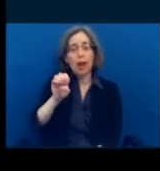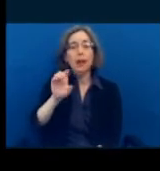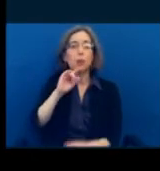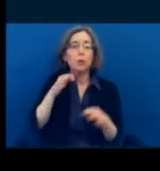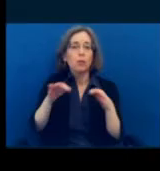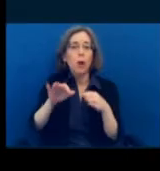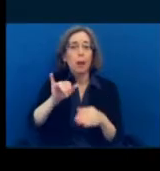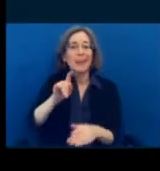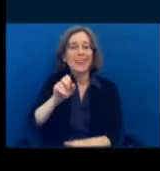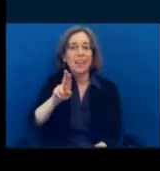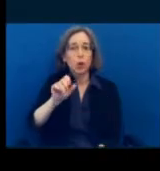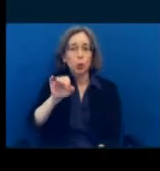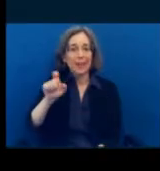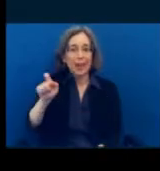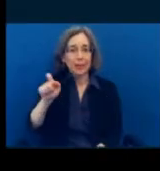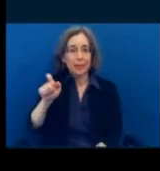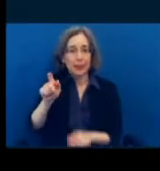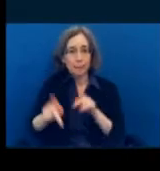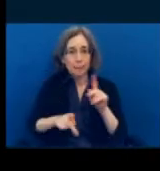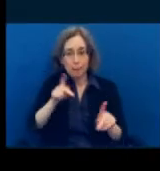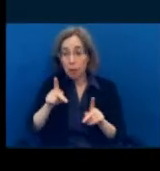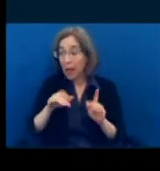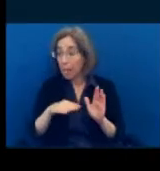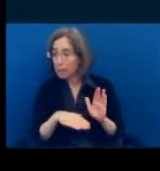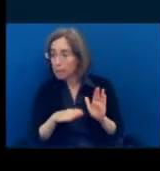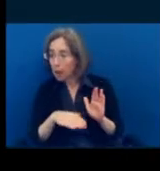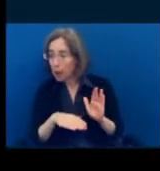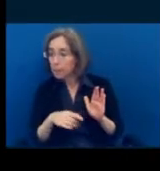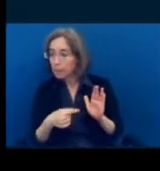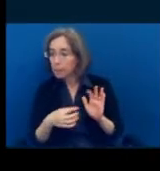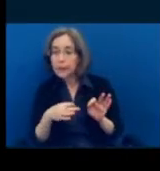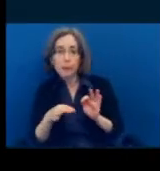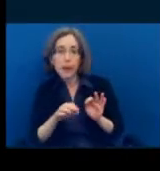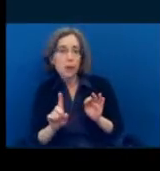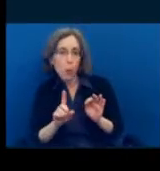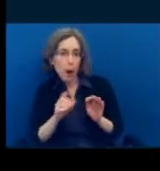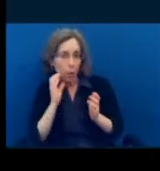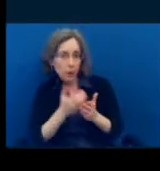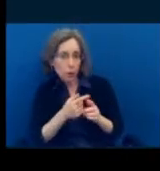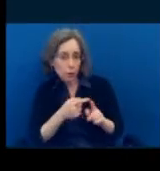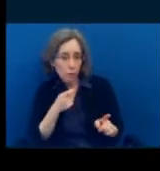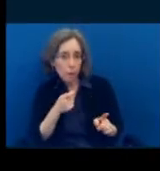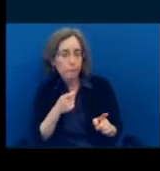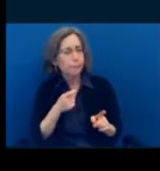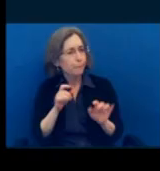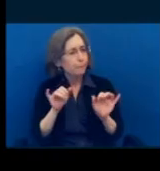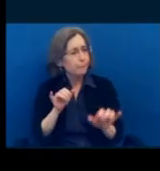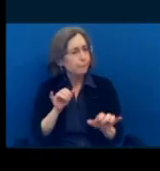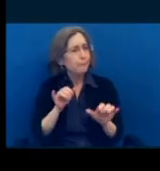THERE'S A HANDWRITTEN NOTE THAT EXPLAINS THE ORIGINS. THERE ARE THINGS I FIND INTERESTING ABOUT THEIR IMAGE,